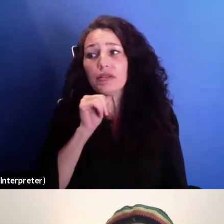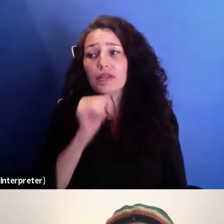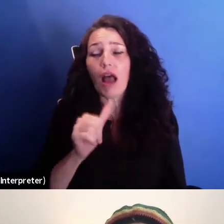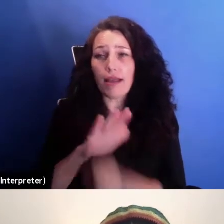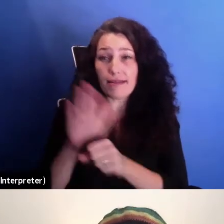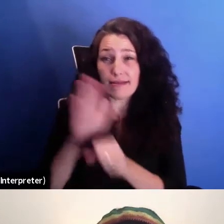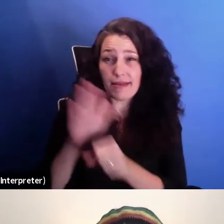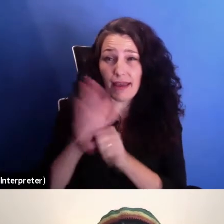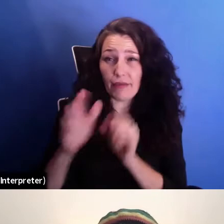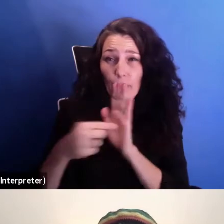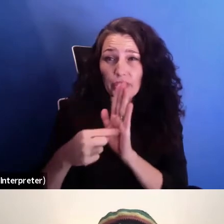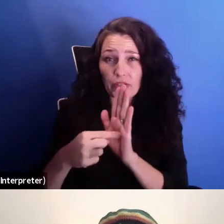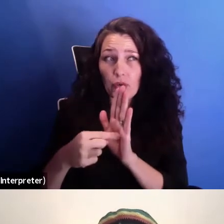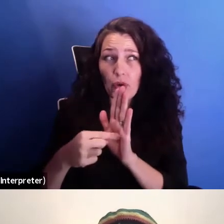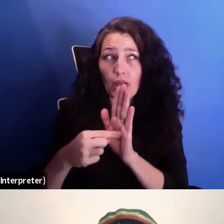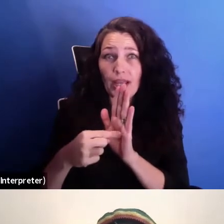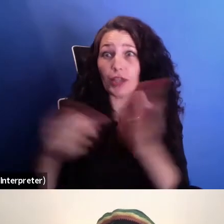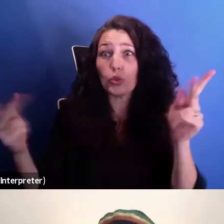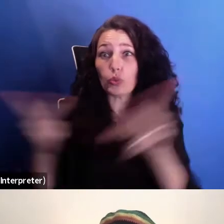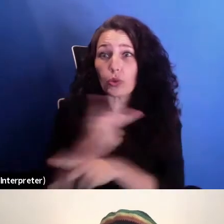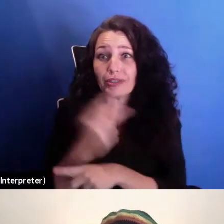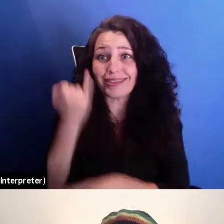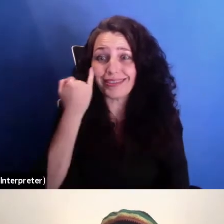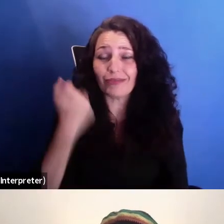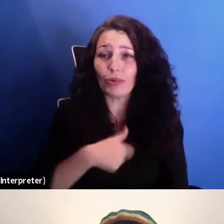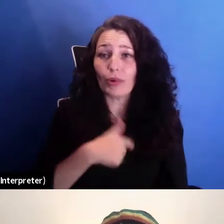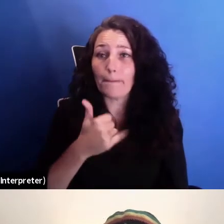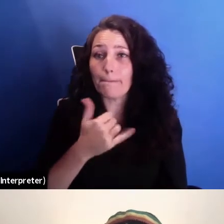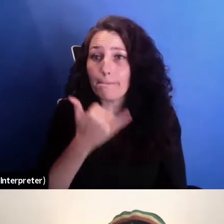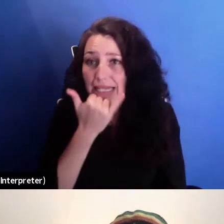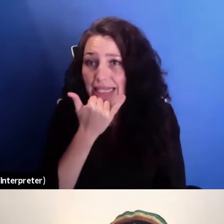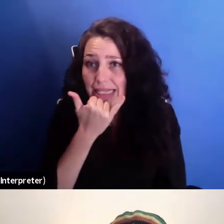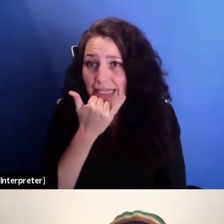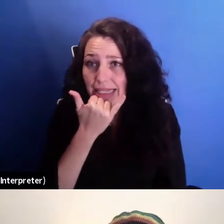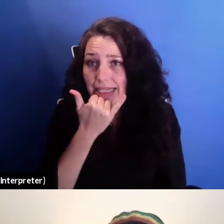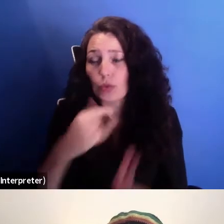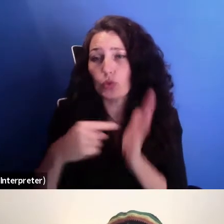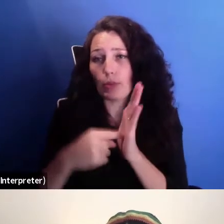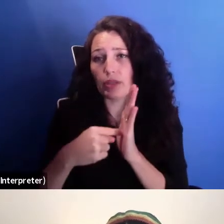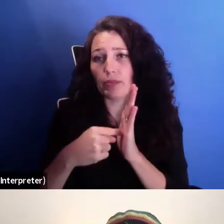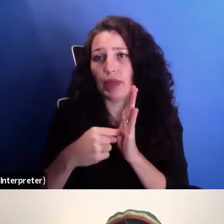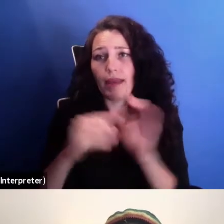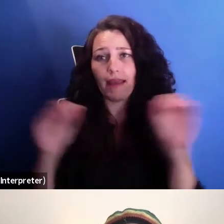And those things don't change unless we are like in the writers rooms or we are directors or producers.